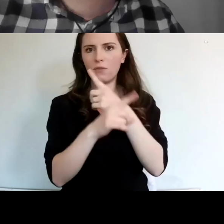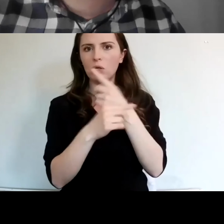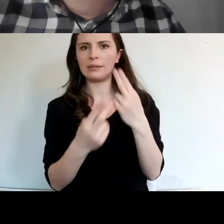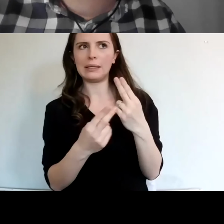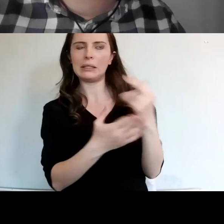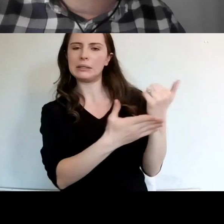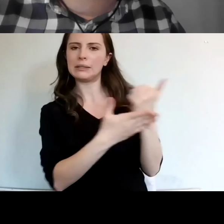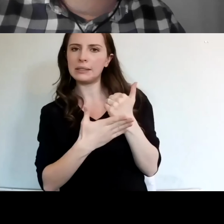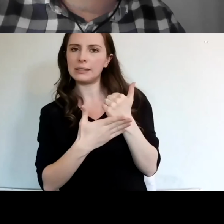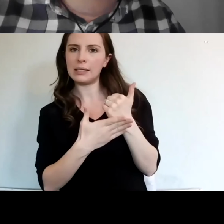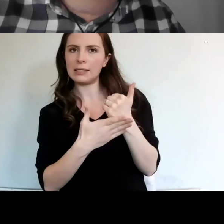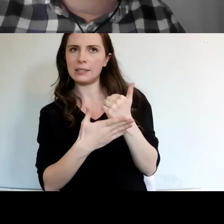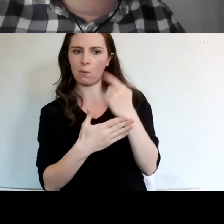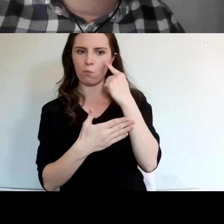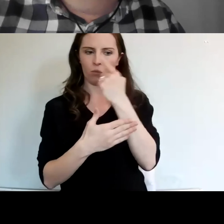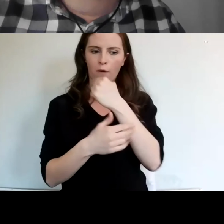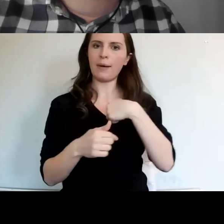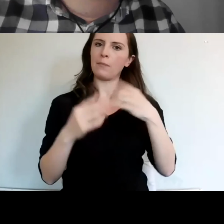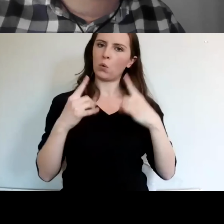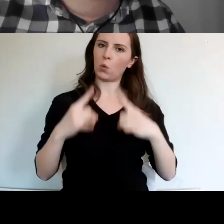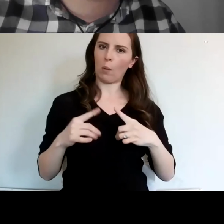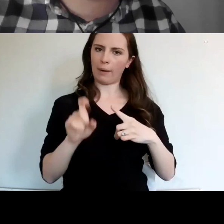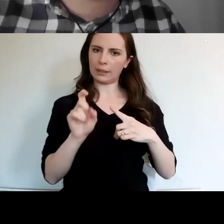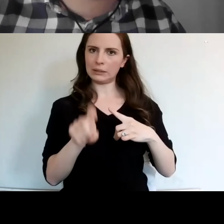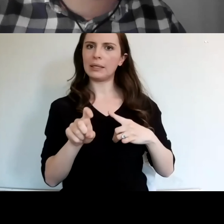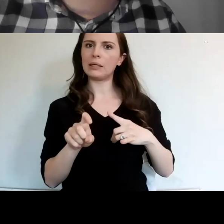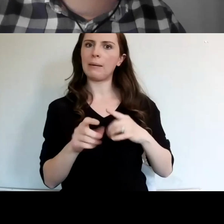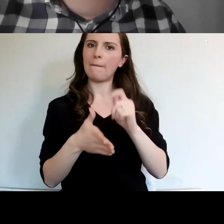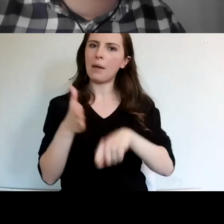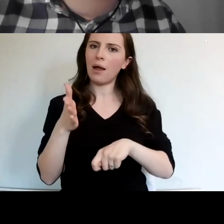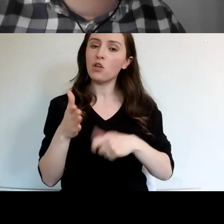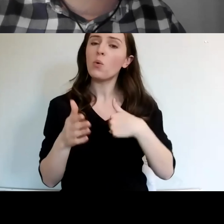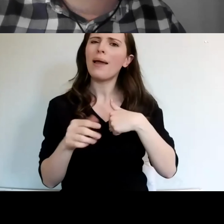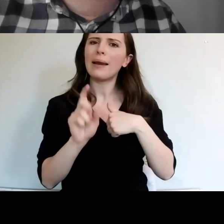So, can I select the tickets that I want? Is there a way, for example,